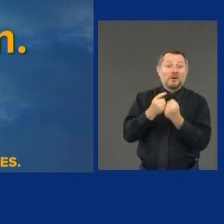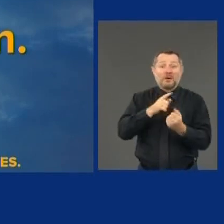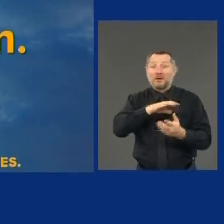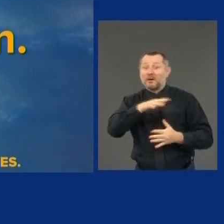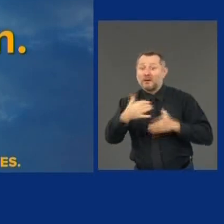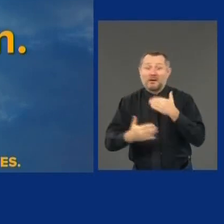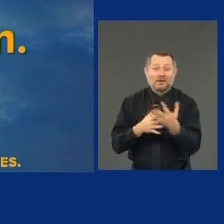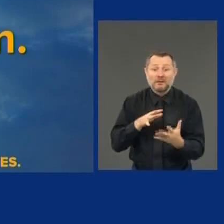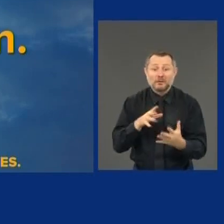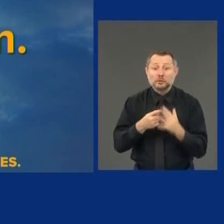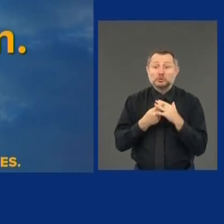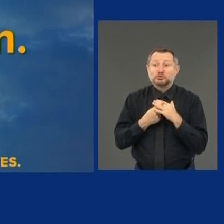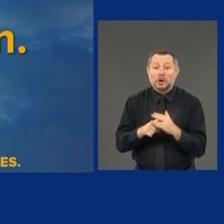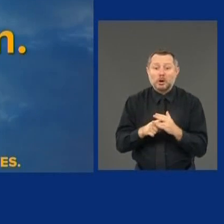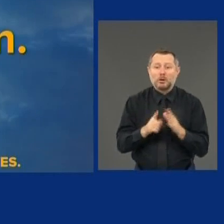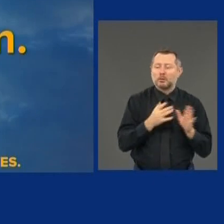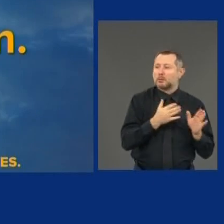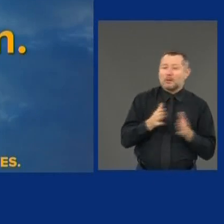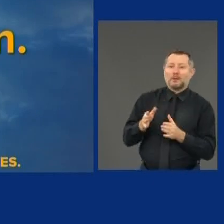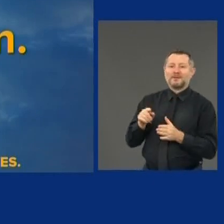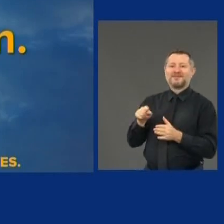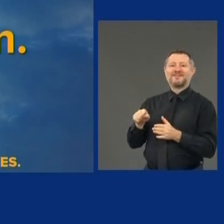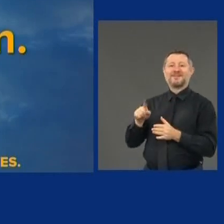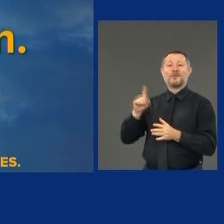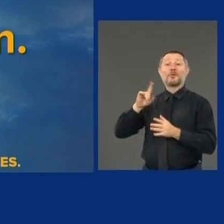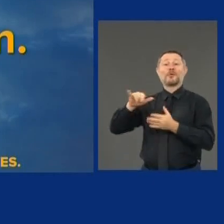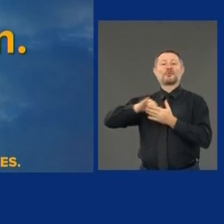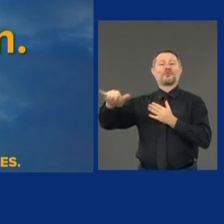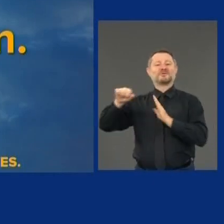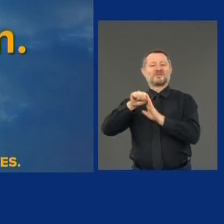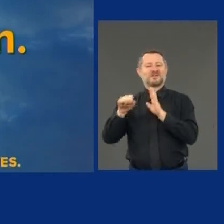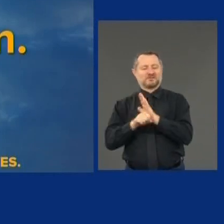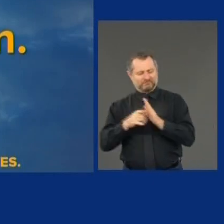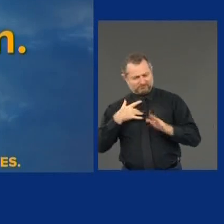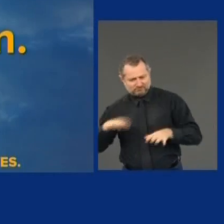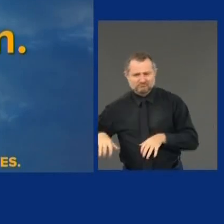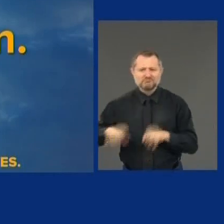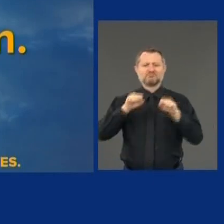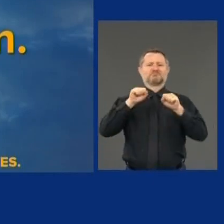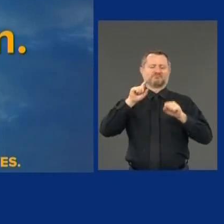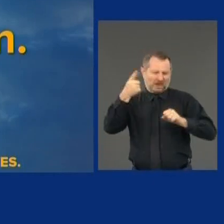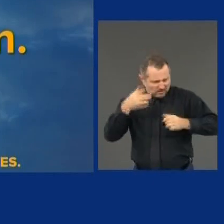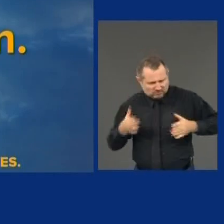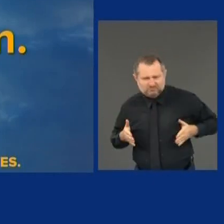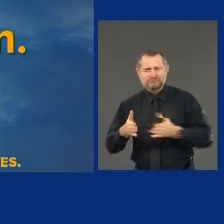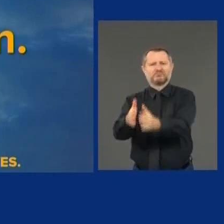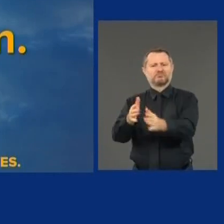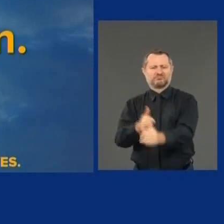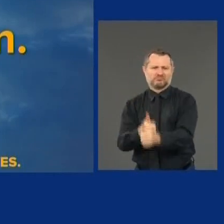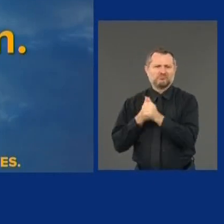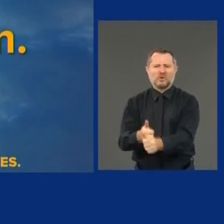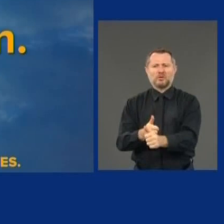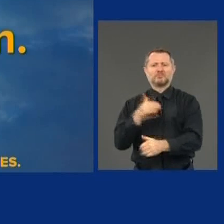YOU LOOK AT WHEN THERE WAS A PIVOT POINT IN SOCIETY AND MORE OFTEN THAN NOT, NEW YORK WAS THE